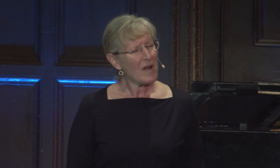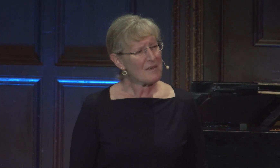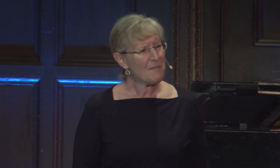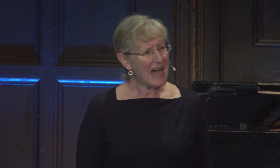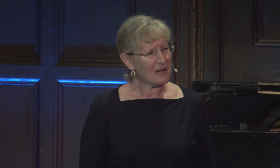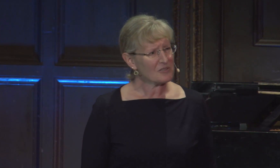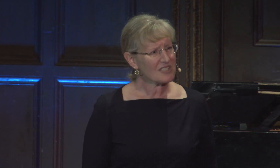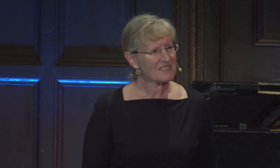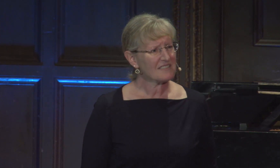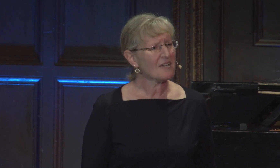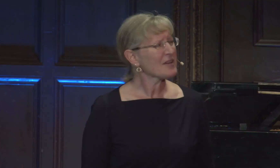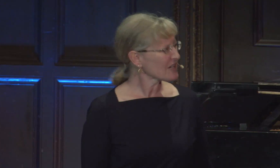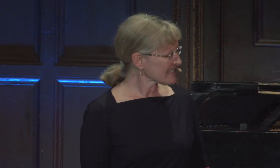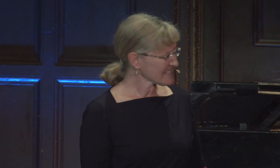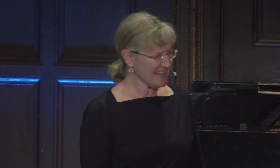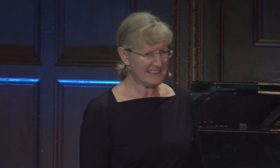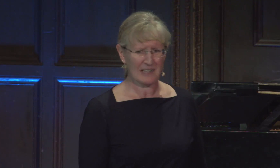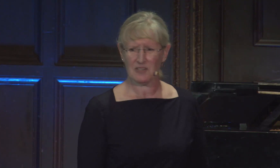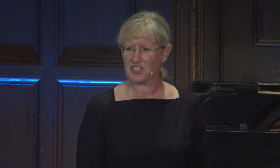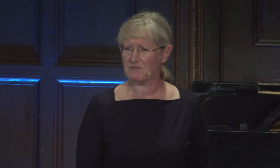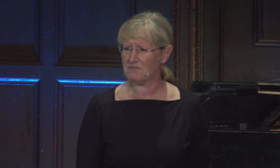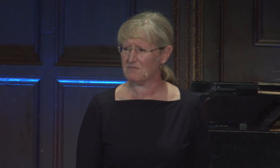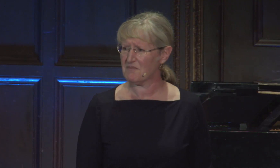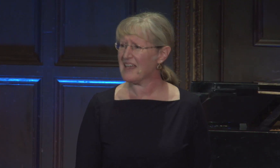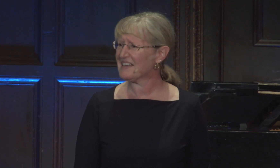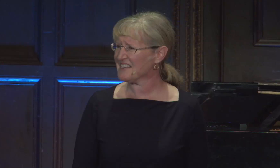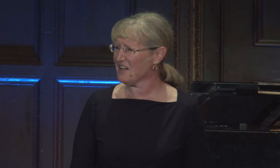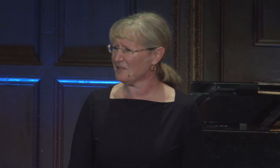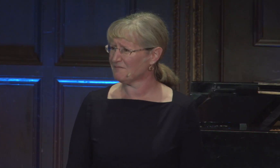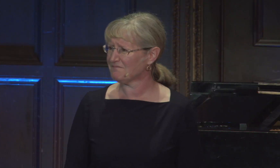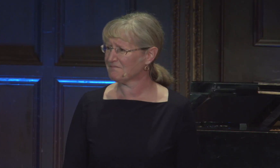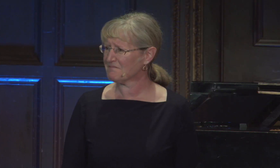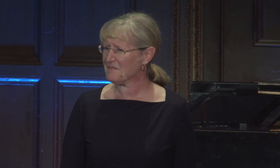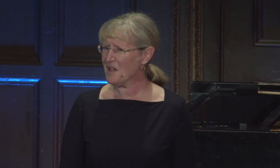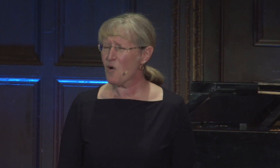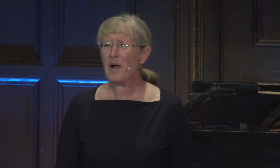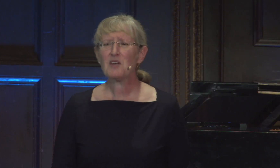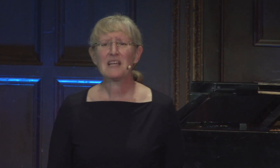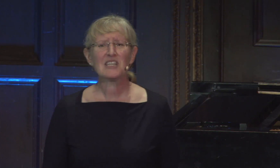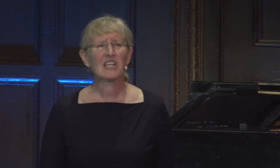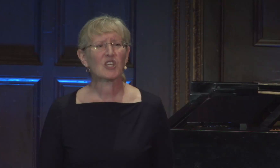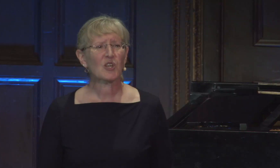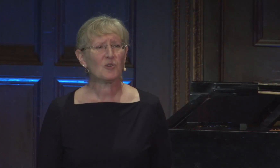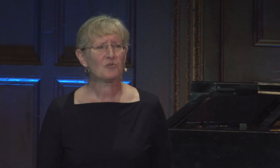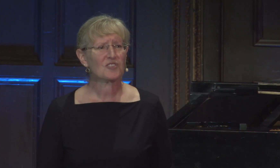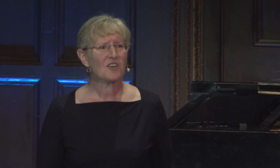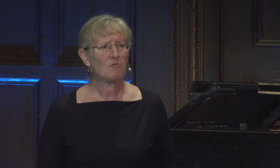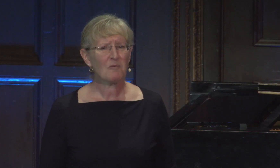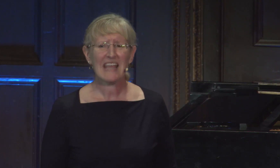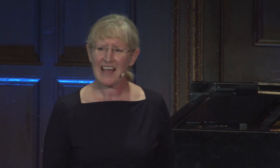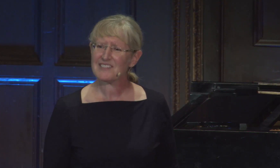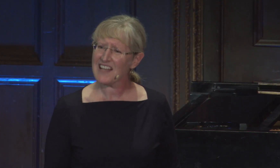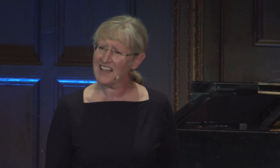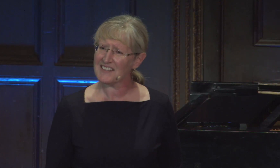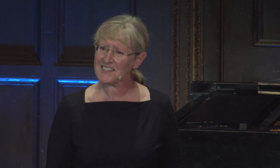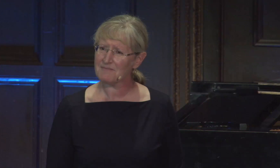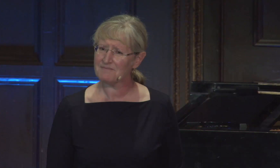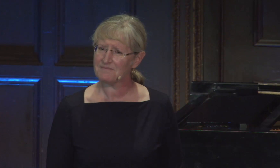What about American Sign Language? ASL? Why do we need cues when we have signs?